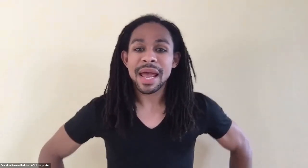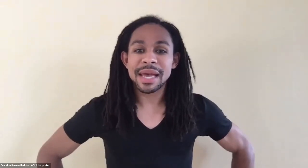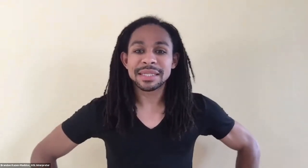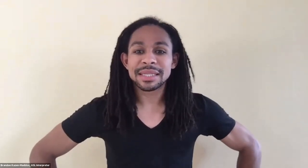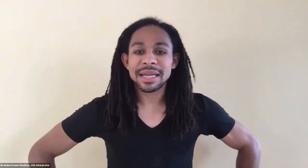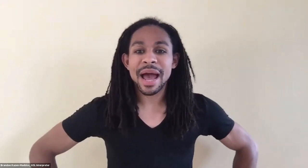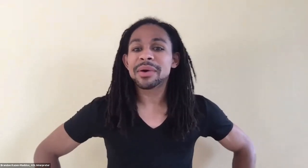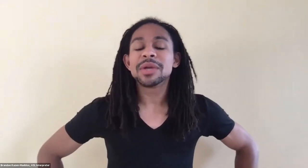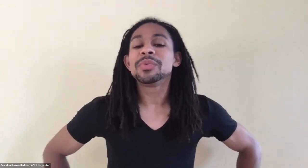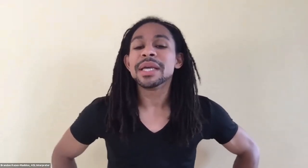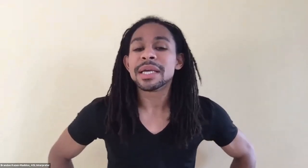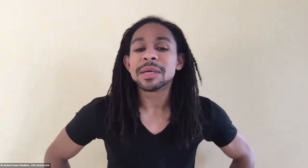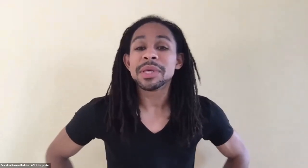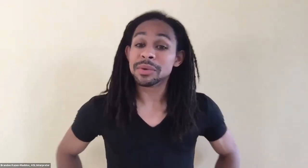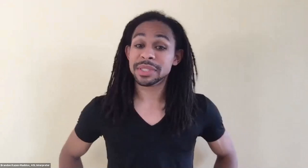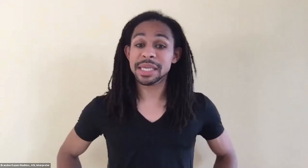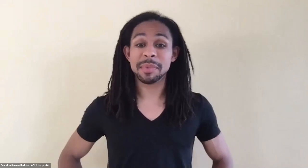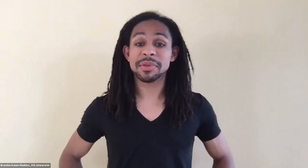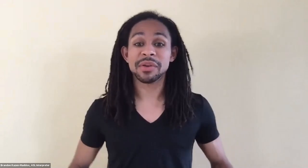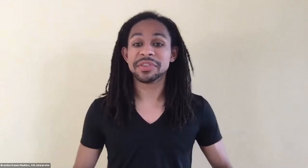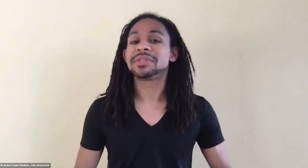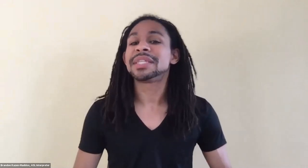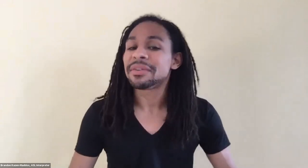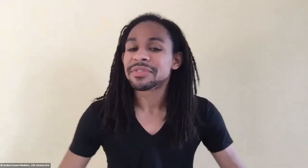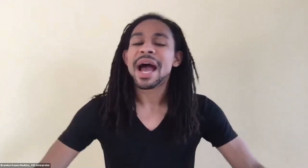And how can we, POC, people of color, feel safe?